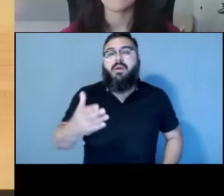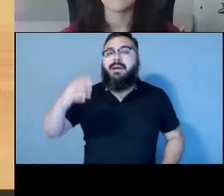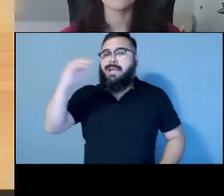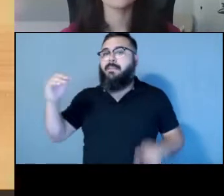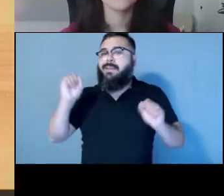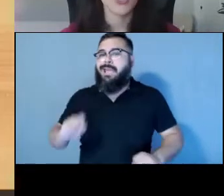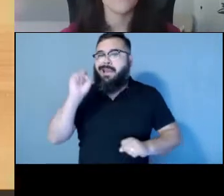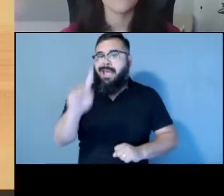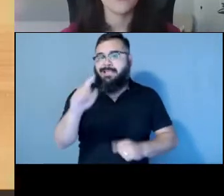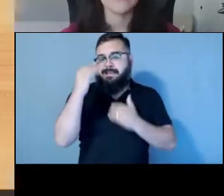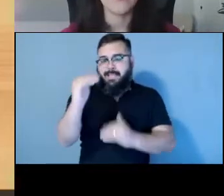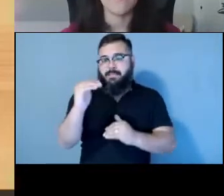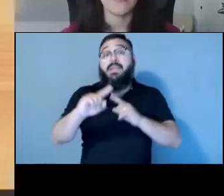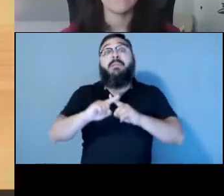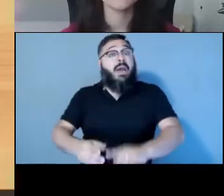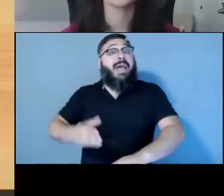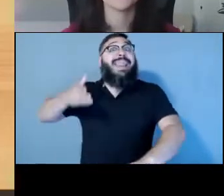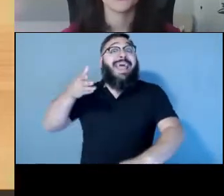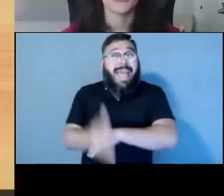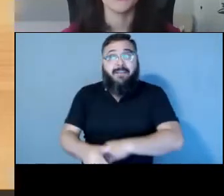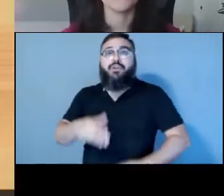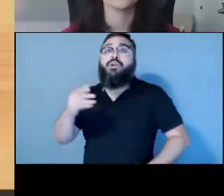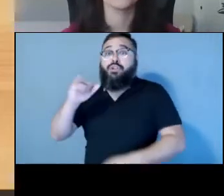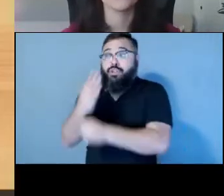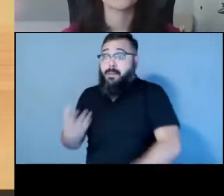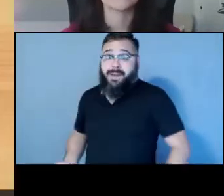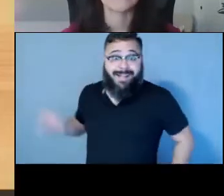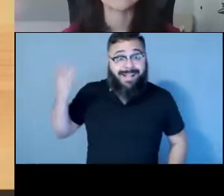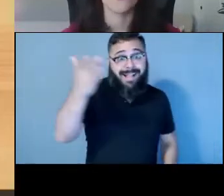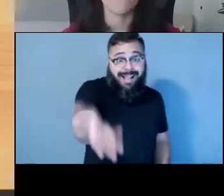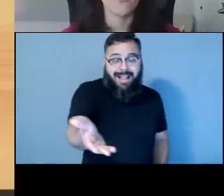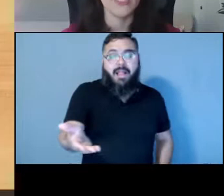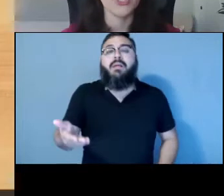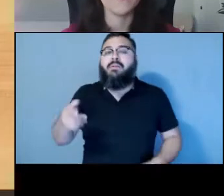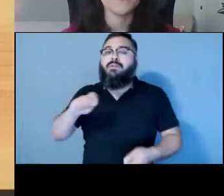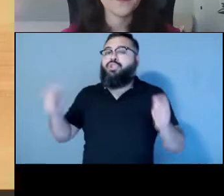but after a job offer has been made, things should change employers can start to ask more information.